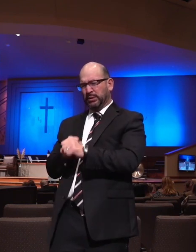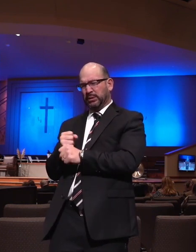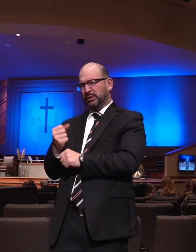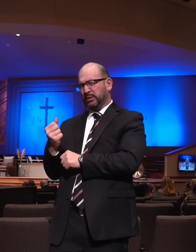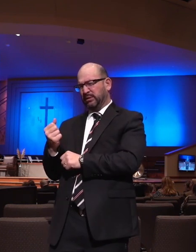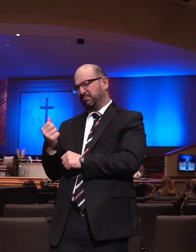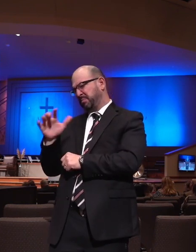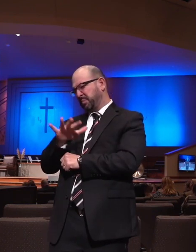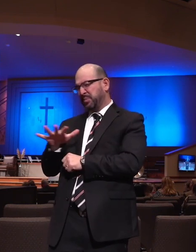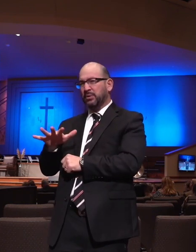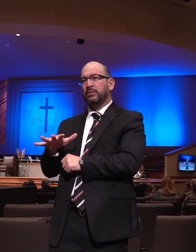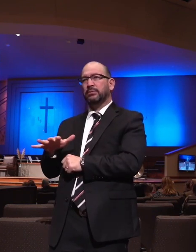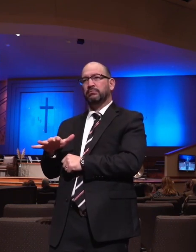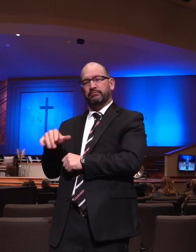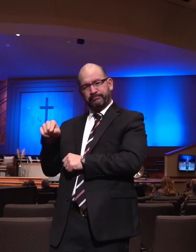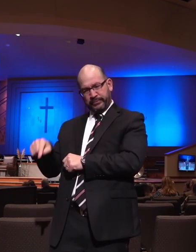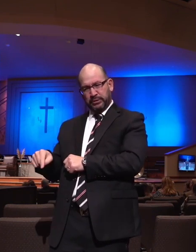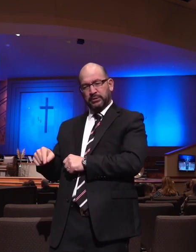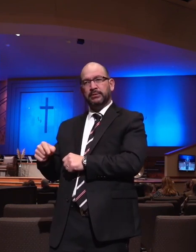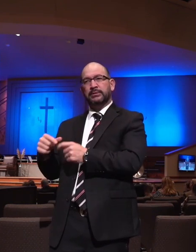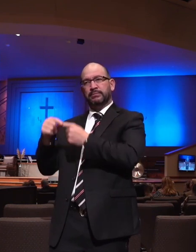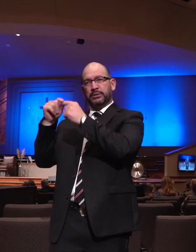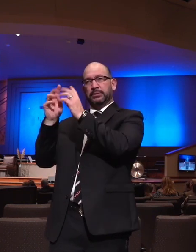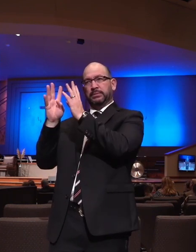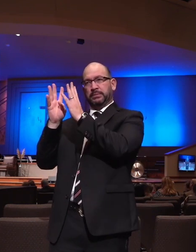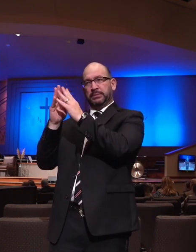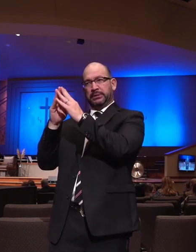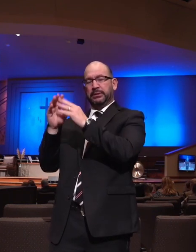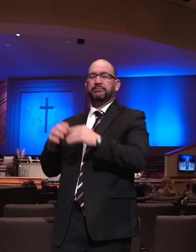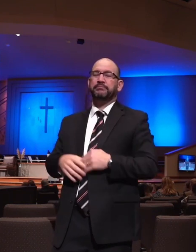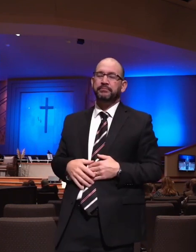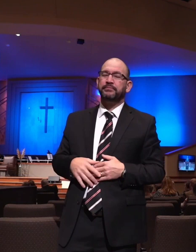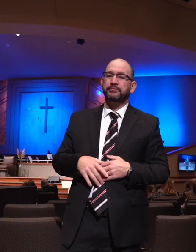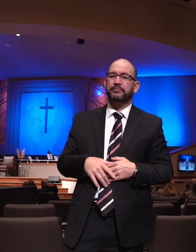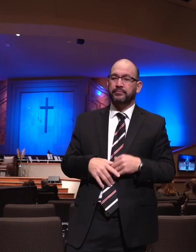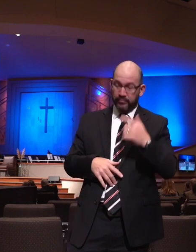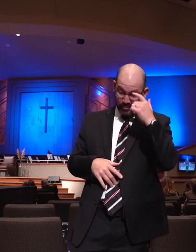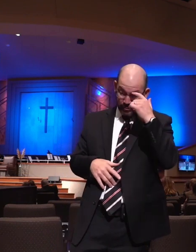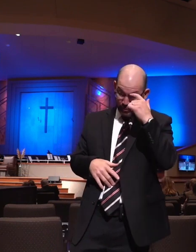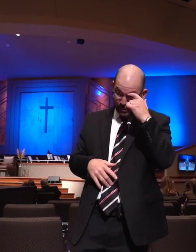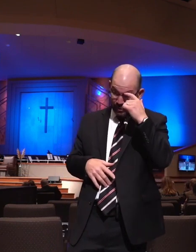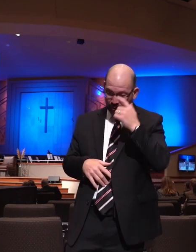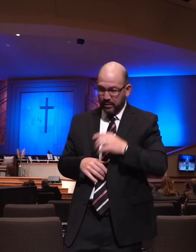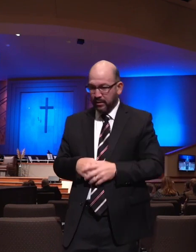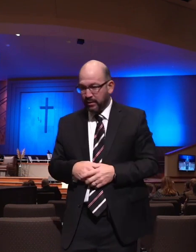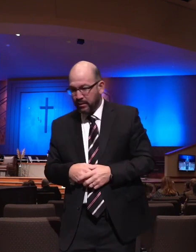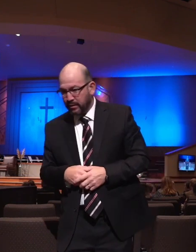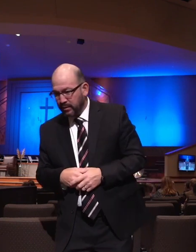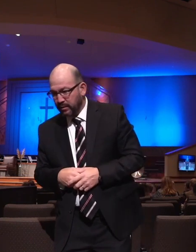and it started off of an evangelistic meal that we used to do at the church a Steakout and it's called a barn meeting